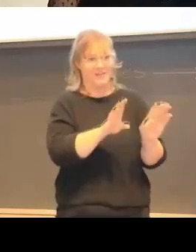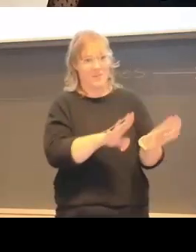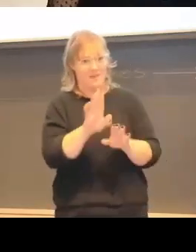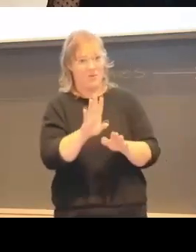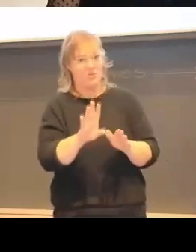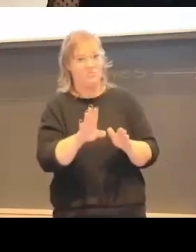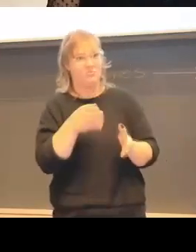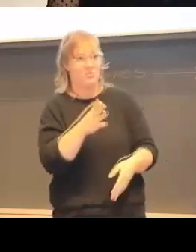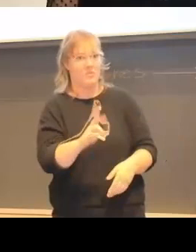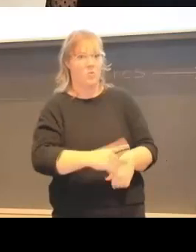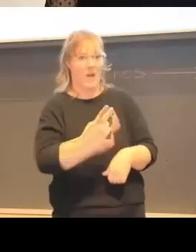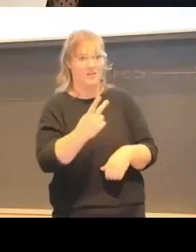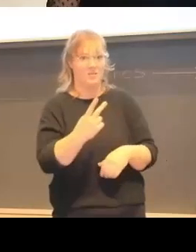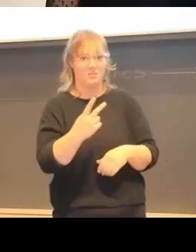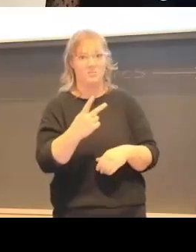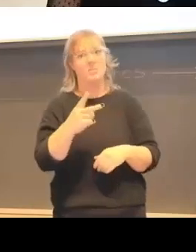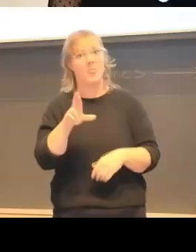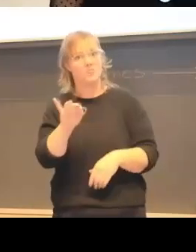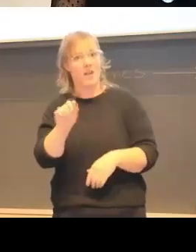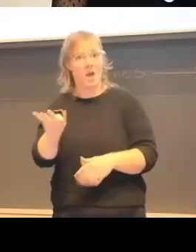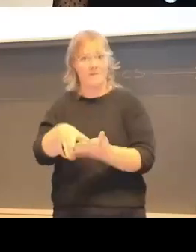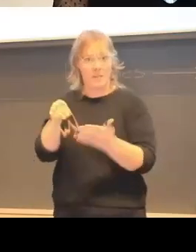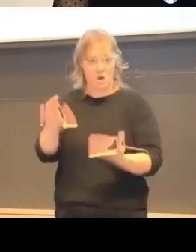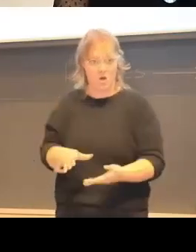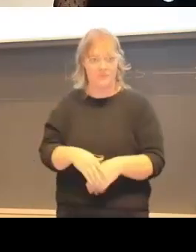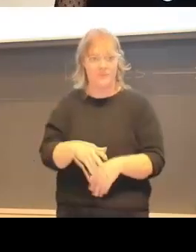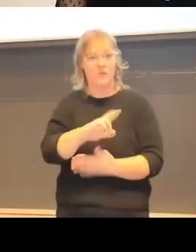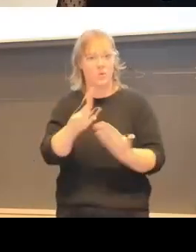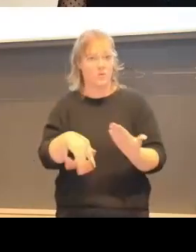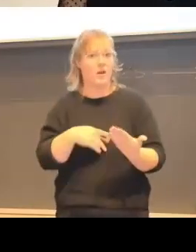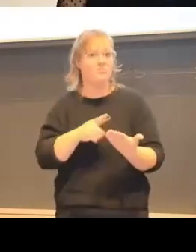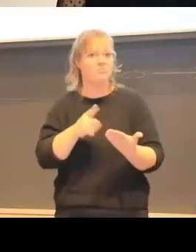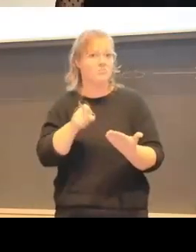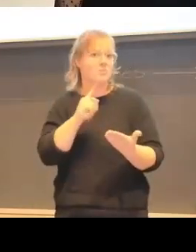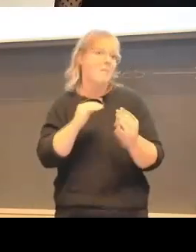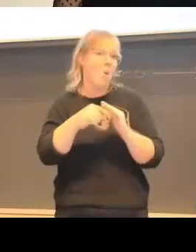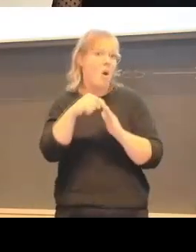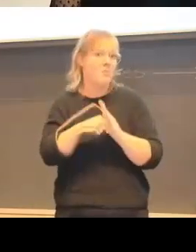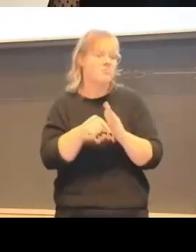rate of learner this result certainly requires further expl explanation though you'll recall that